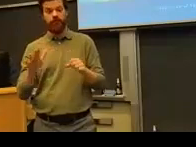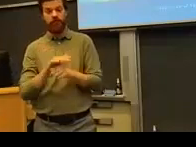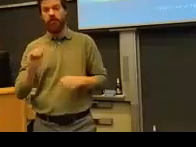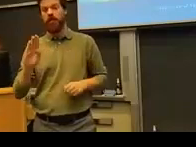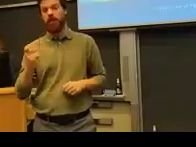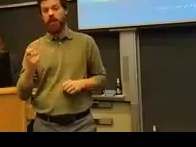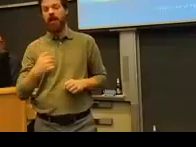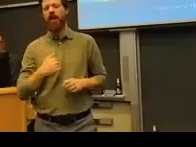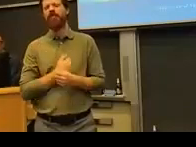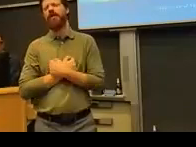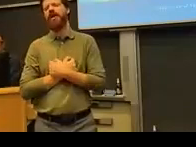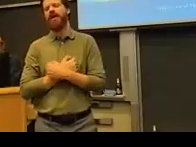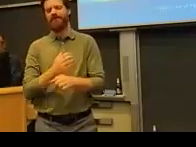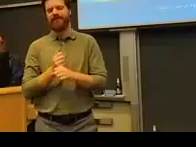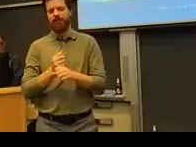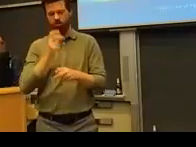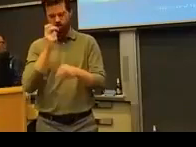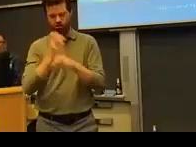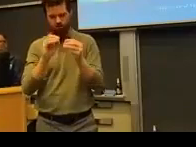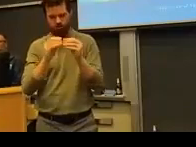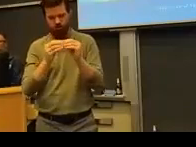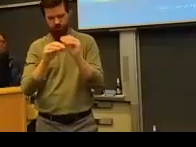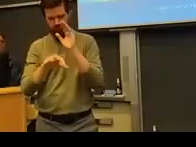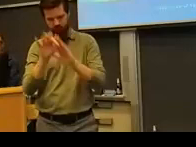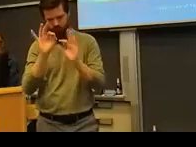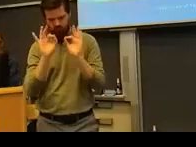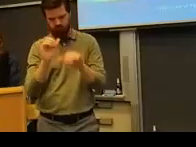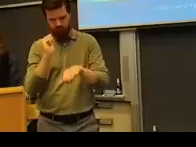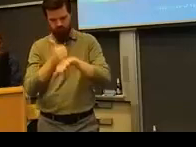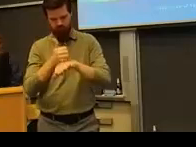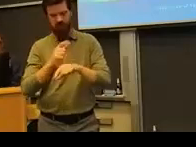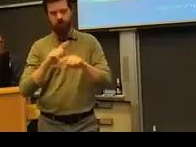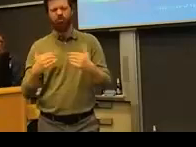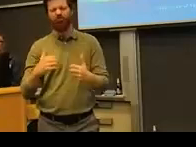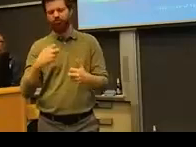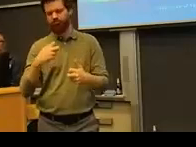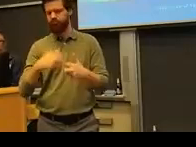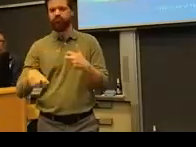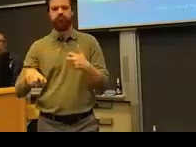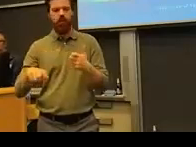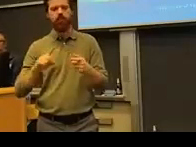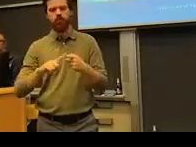love to have a hard data number for that but it would be extraordinarily difficult to establish